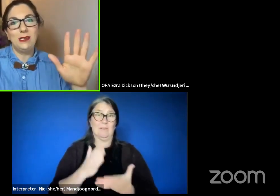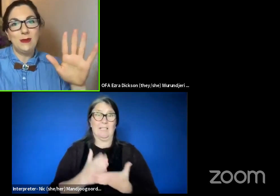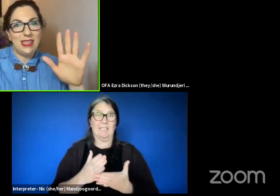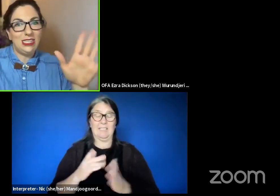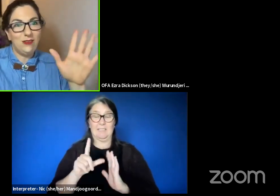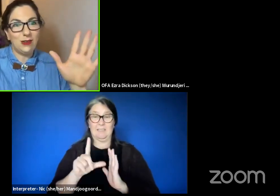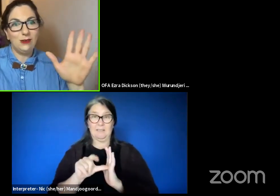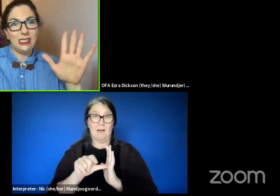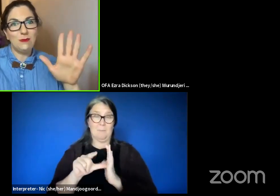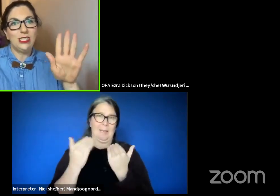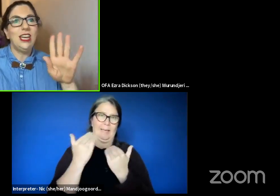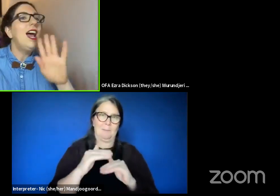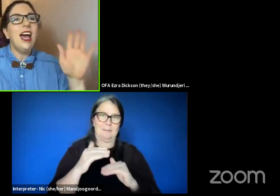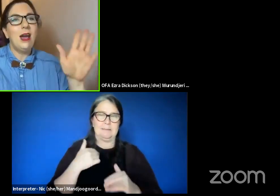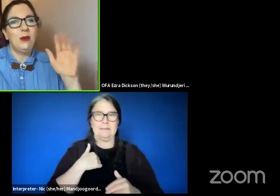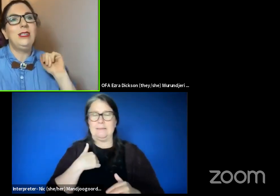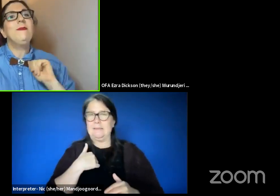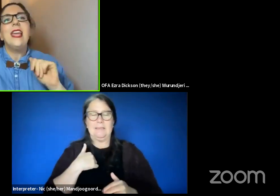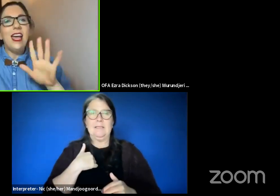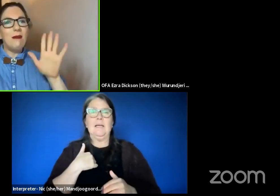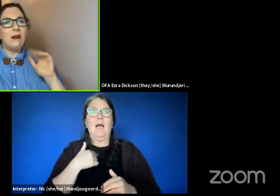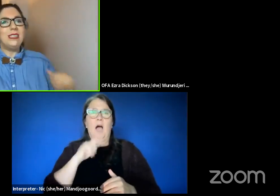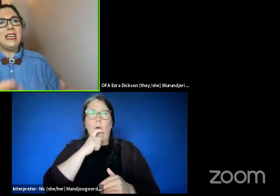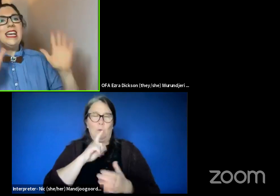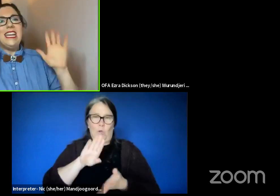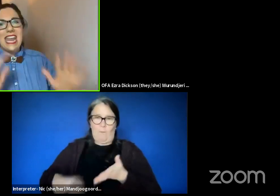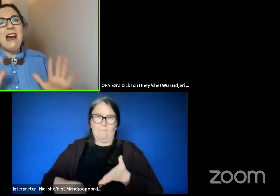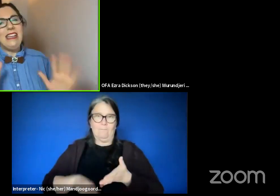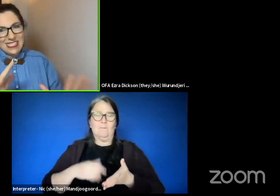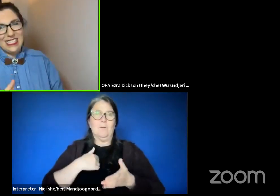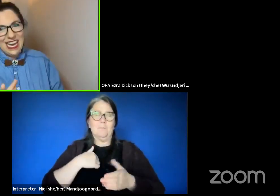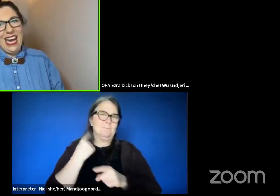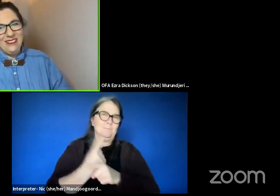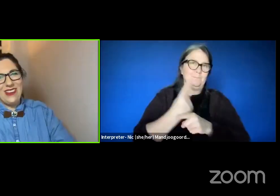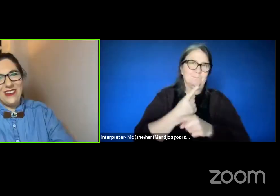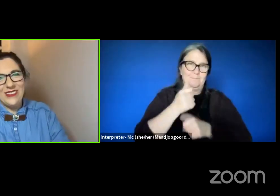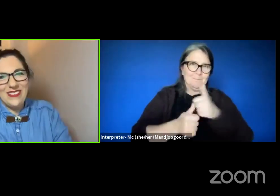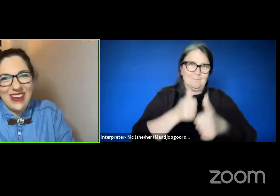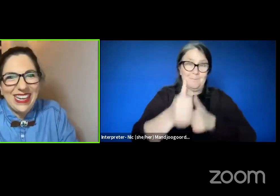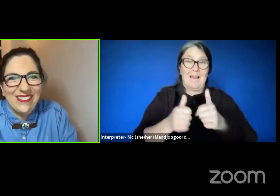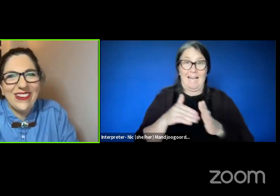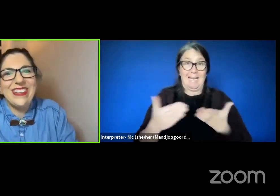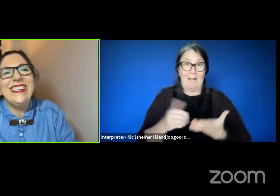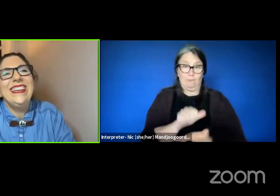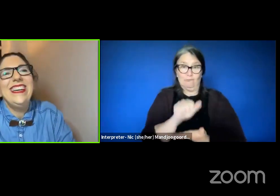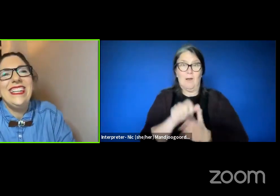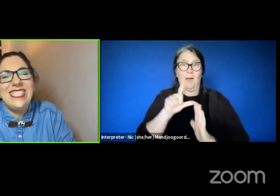ahead of time ahead of time so really I could do it ahead of time so really I could do a short monologue on how impressed I was by the agenda for college impression. I worked. I worked.